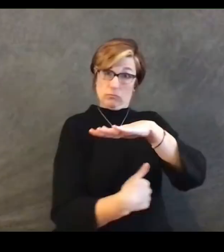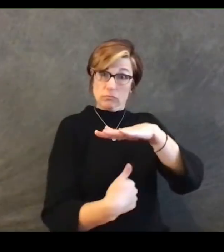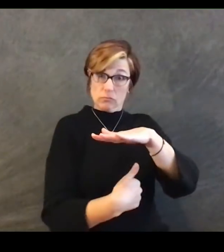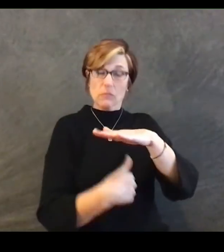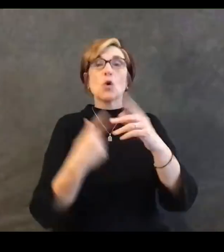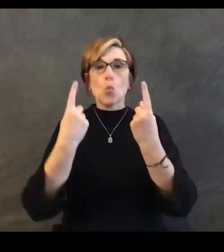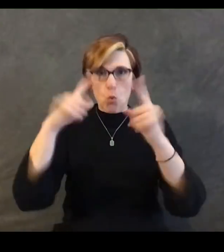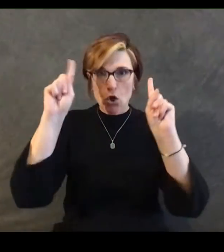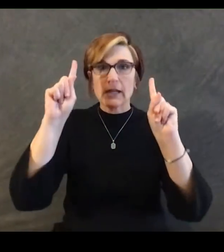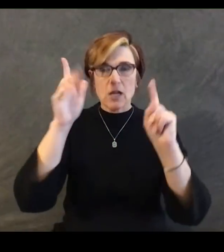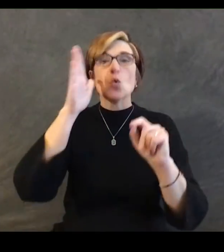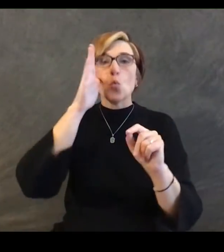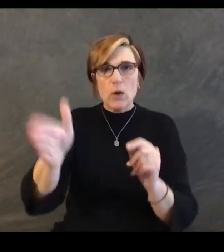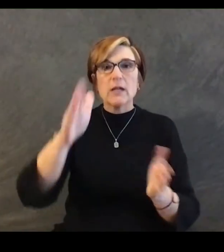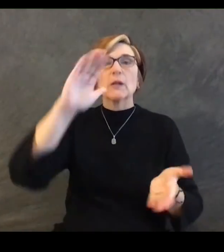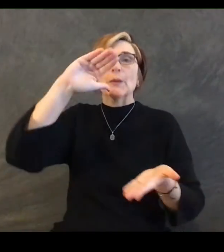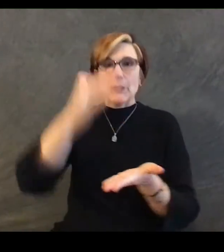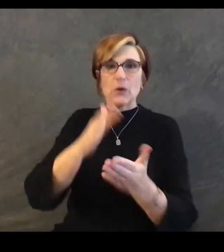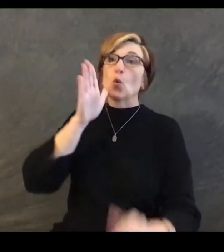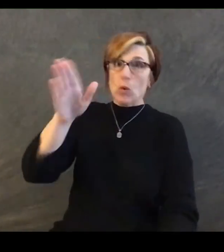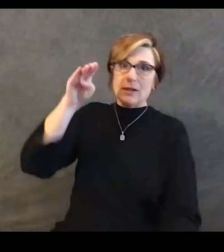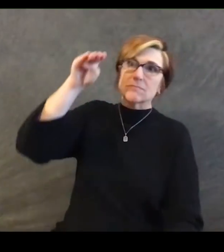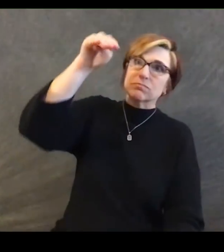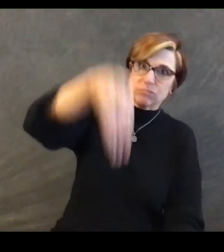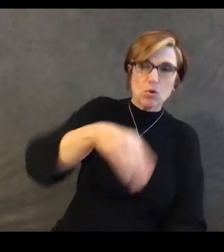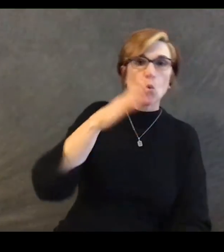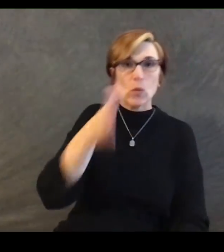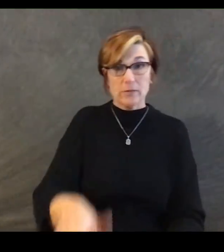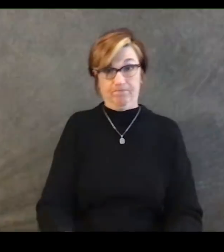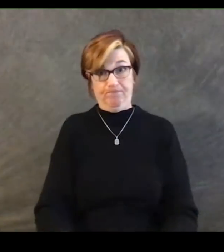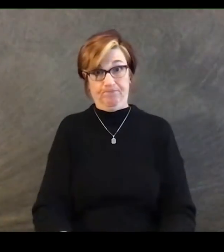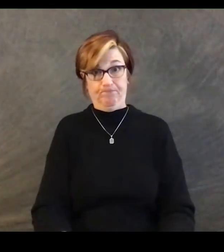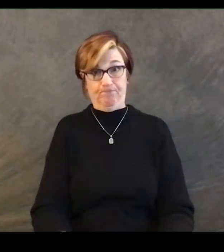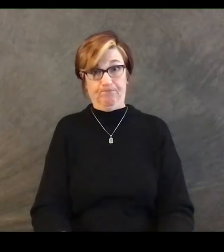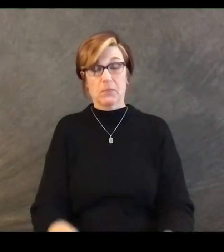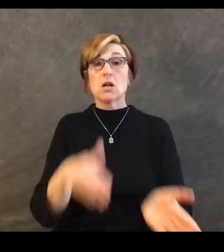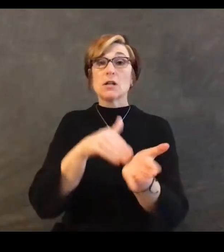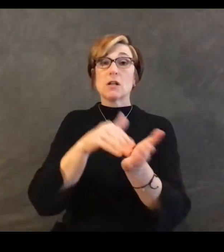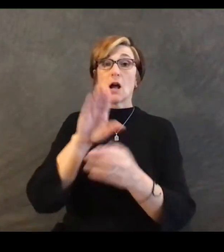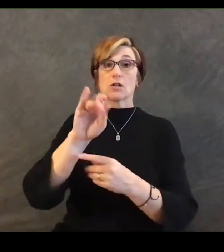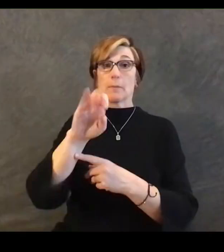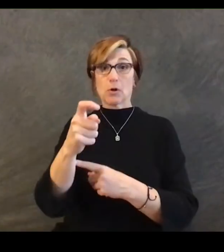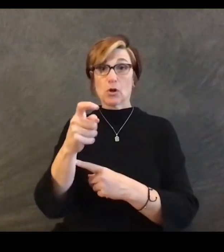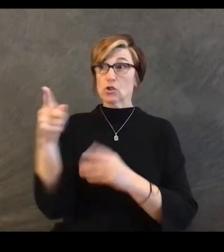Berg showed where you saw New York and New Jersey and then the cluster of other